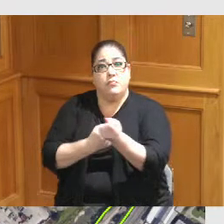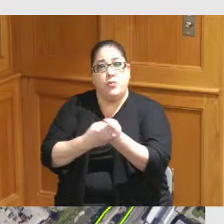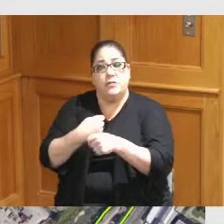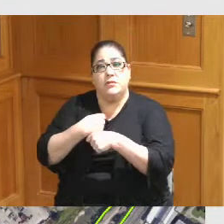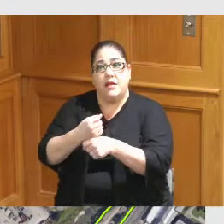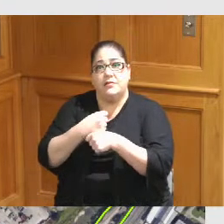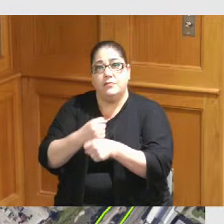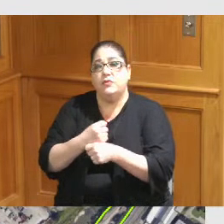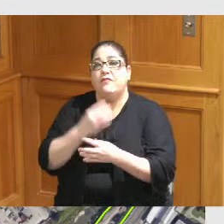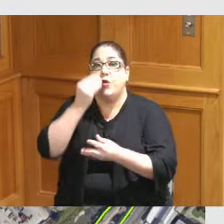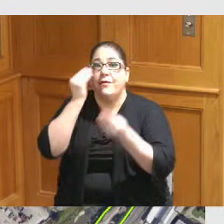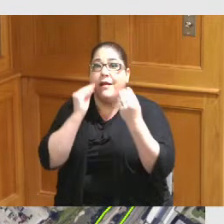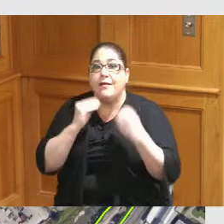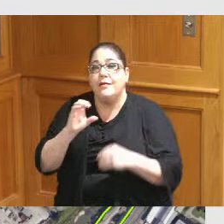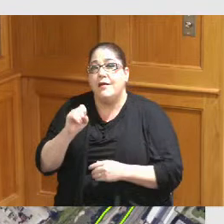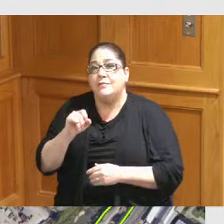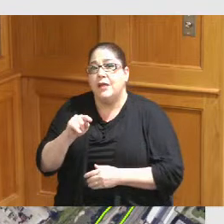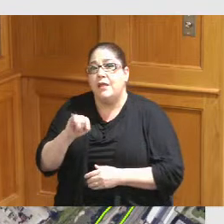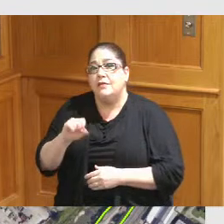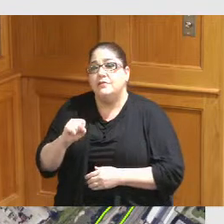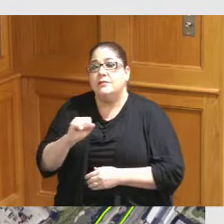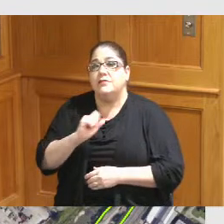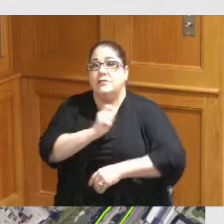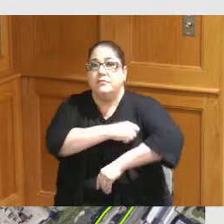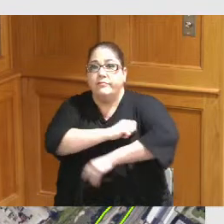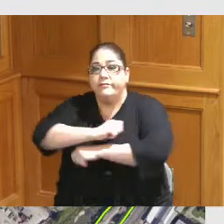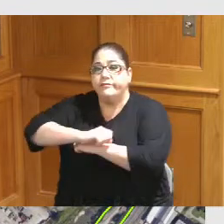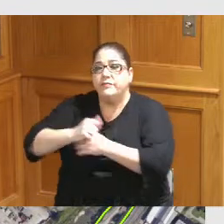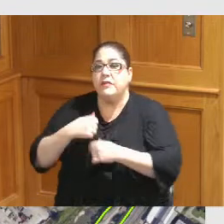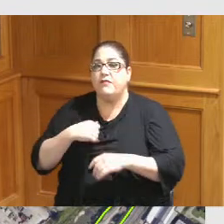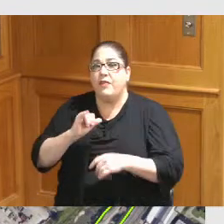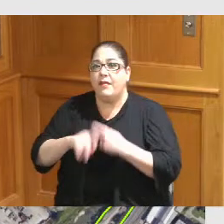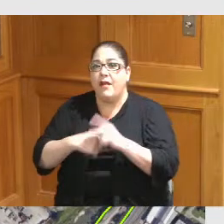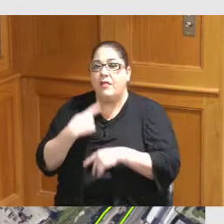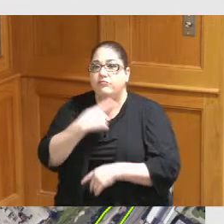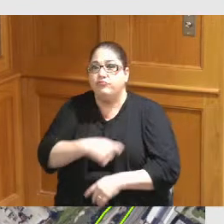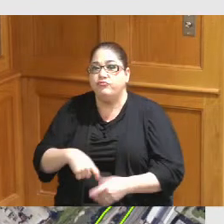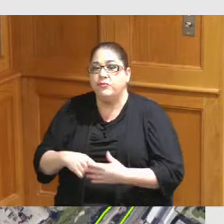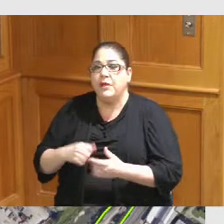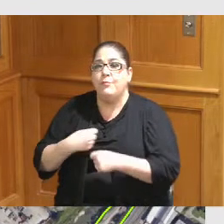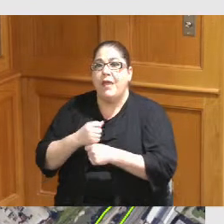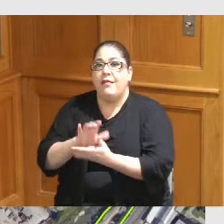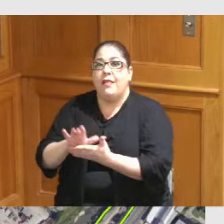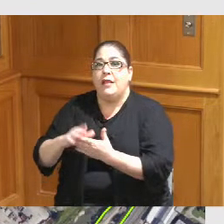Cosmetics personal hygiene and cleaning products that make life easier safer and more sustainable